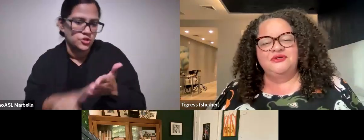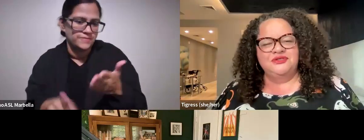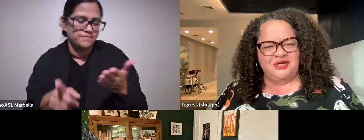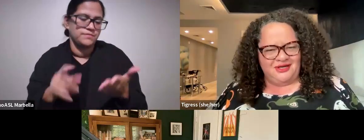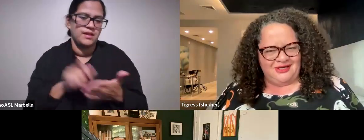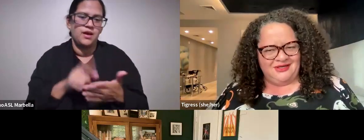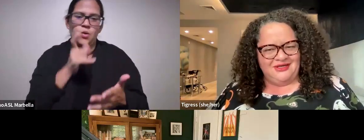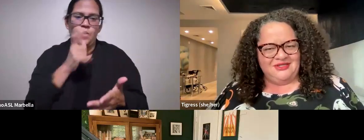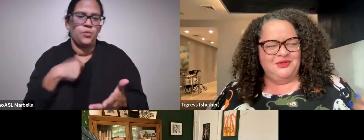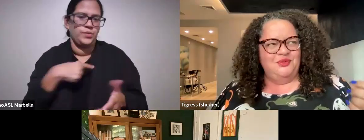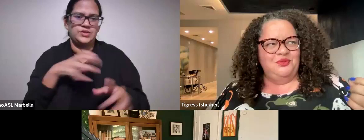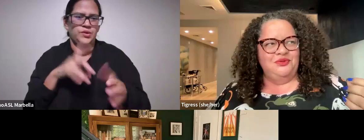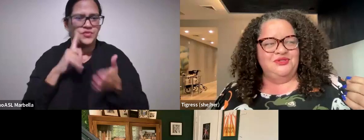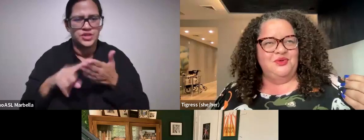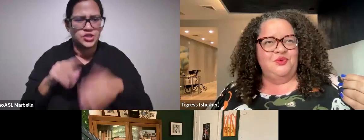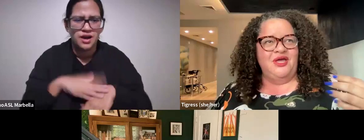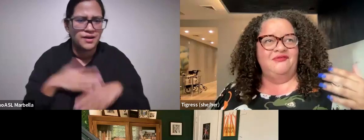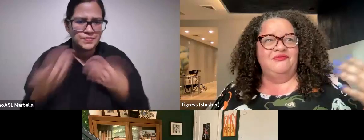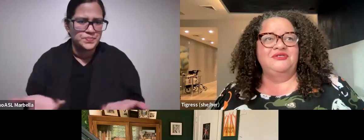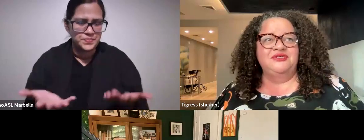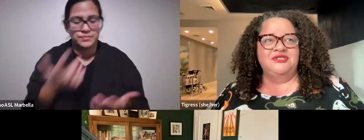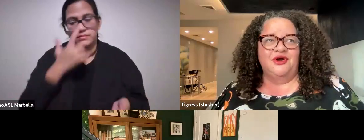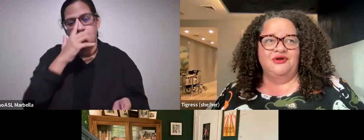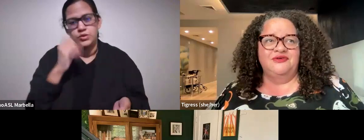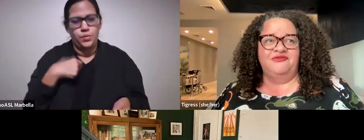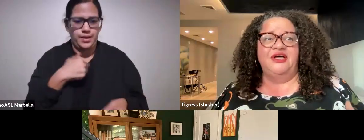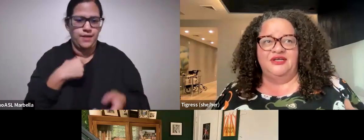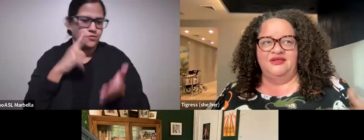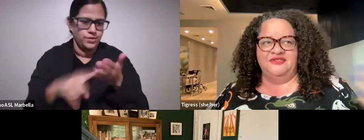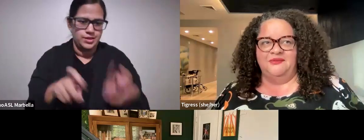research on? So we have research that's harder to fund if it's